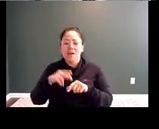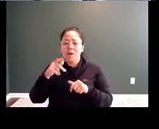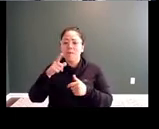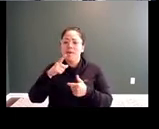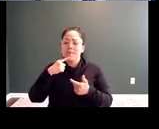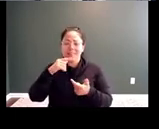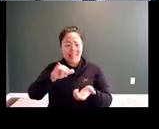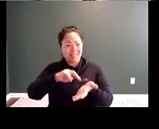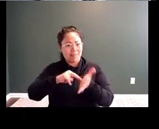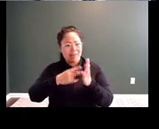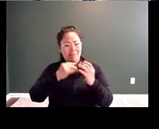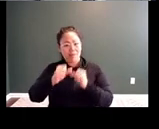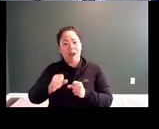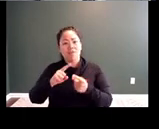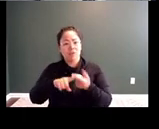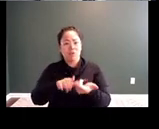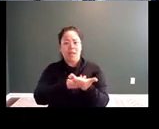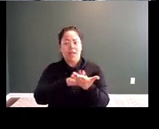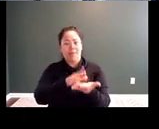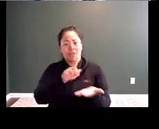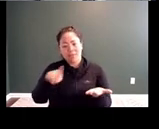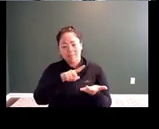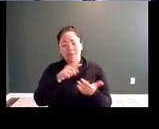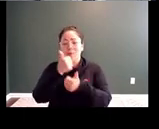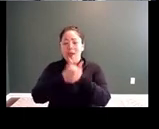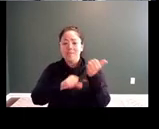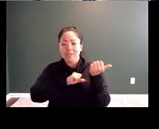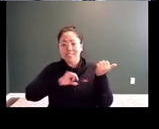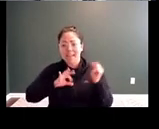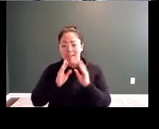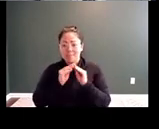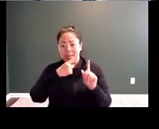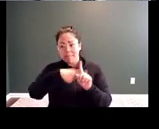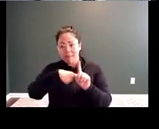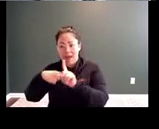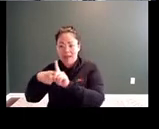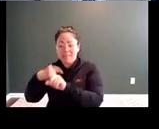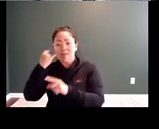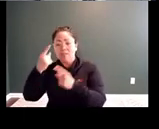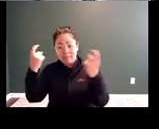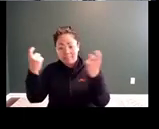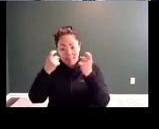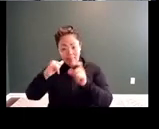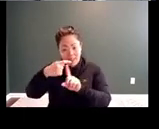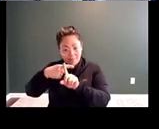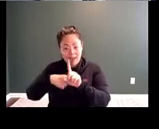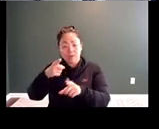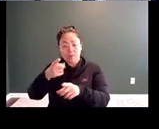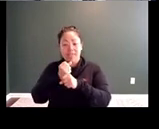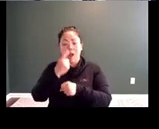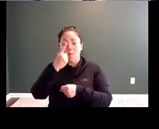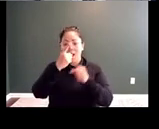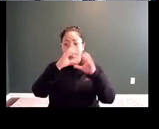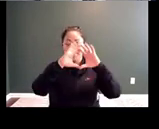and really powerful to people. So every staff meeting month, if you're celebrating your LUNAversary that month, you get one balloon for each year you've been there.